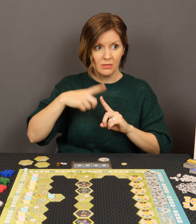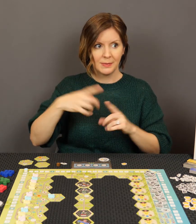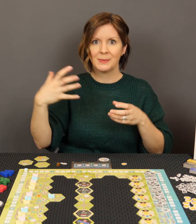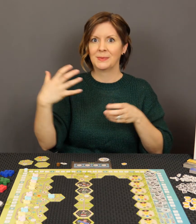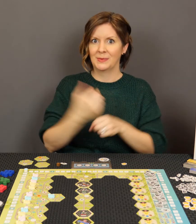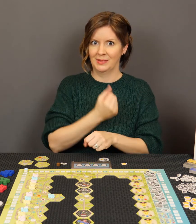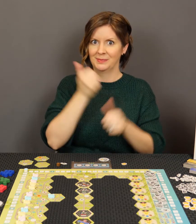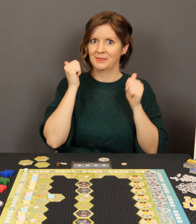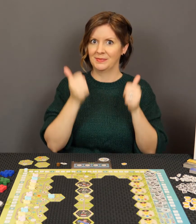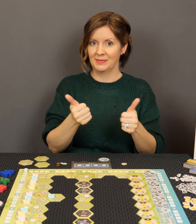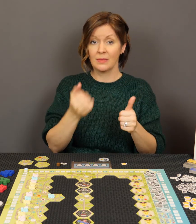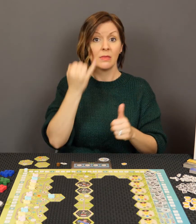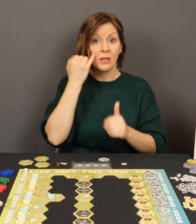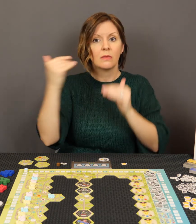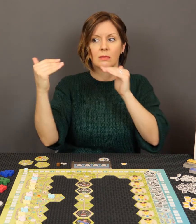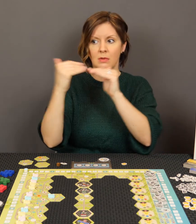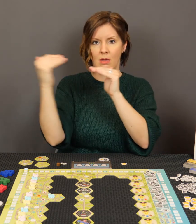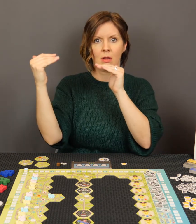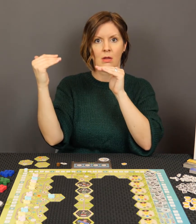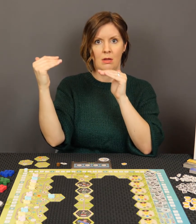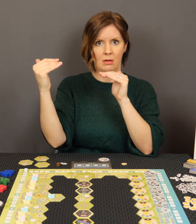And then whoever has the most points, wins!